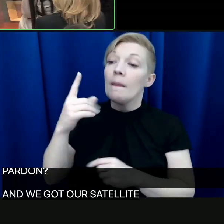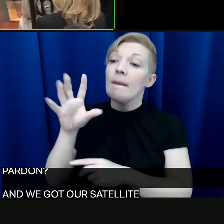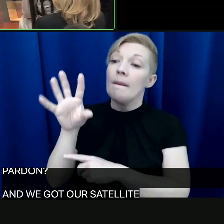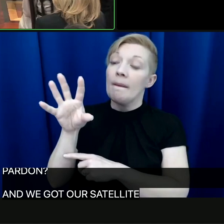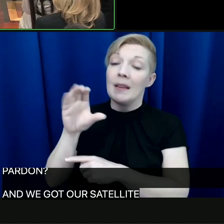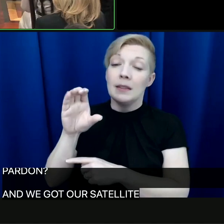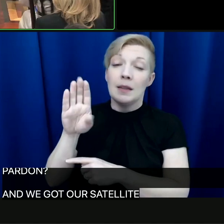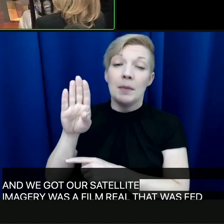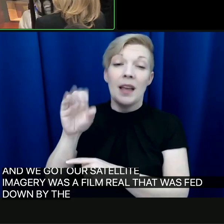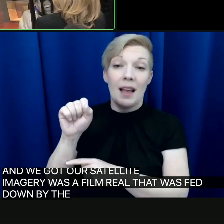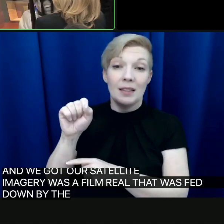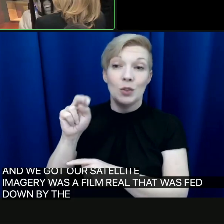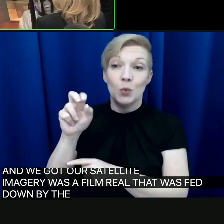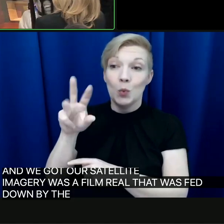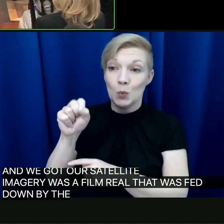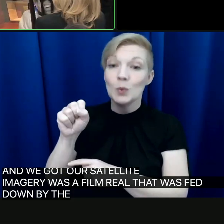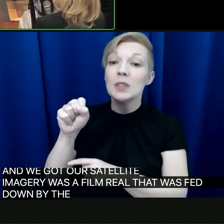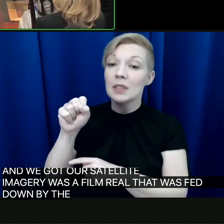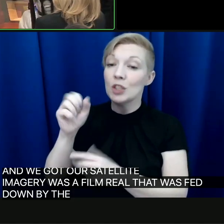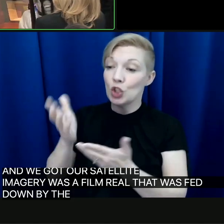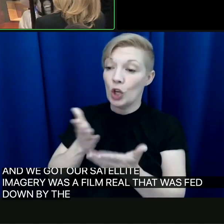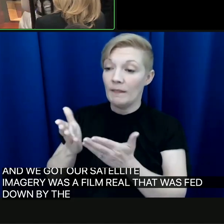That was already 12 hours old when we showed it,